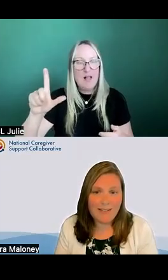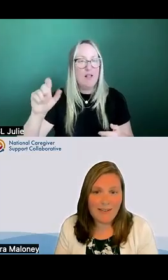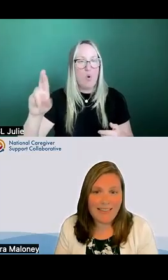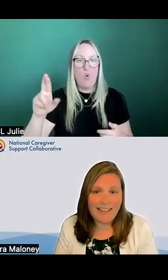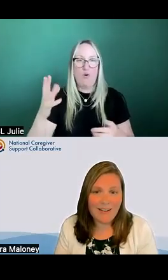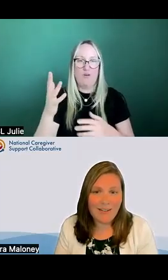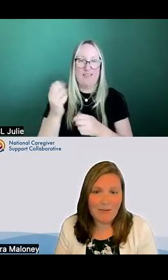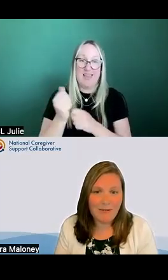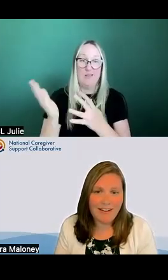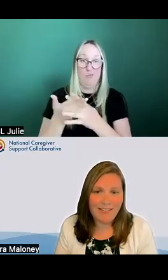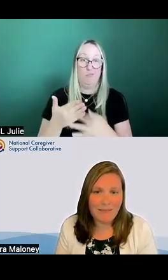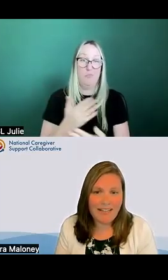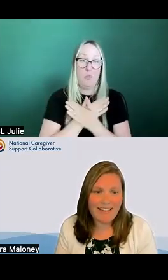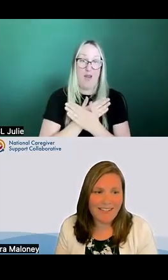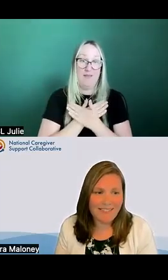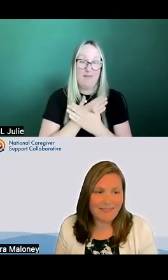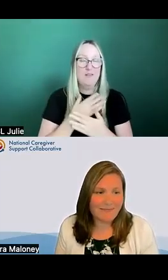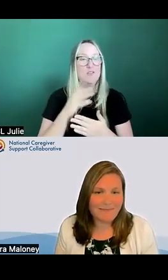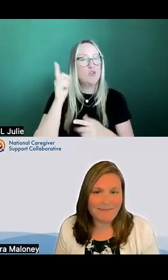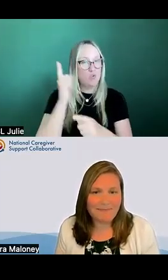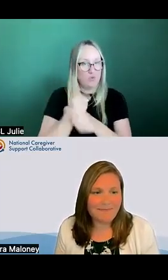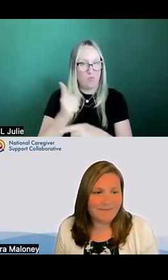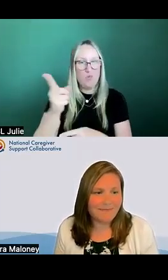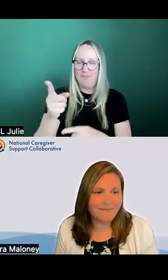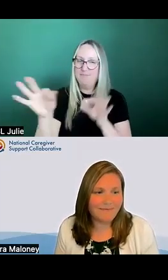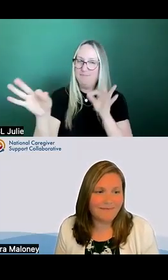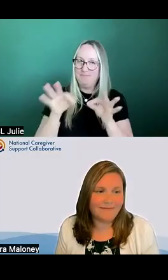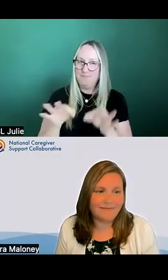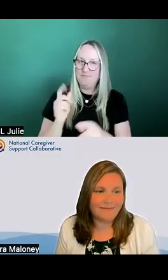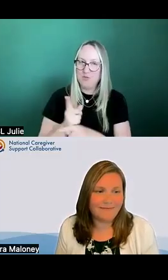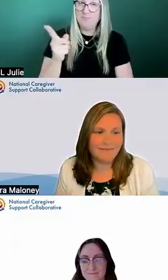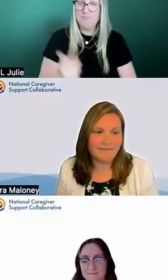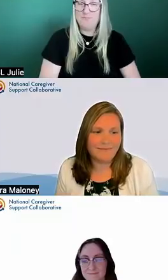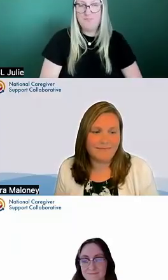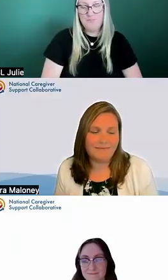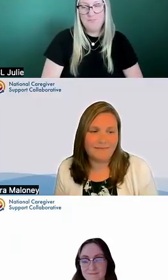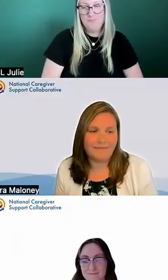So I think Cara, you were right on the money there.